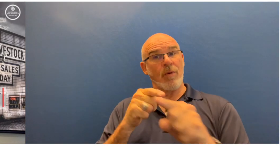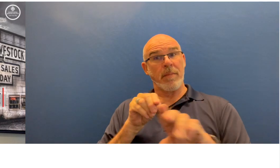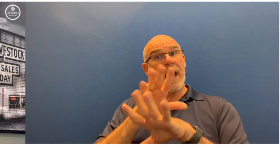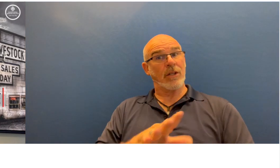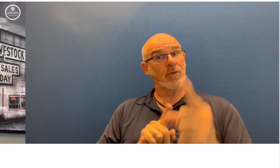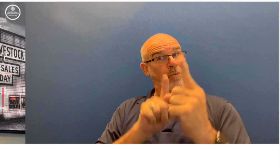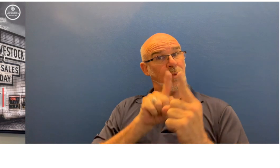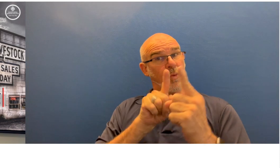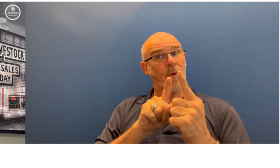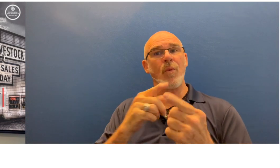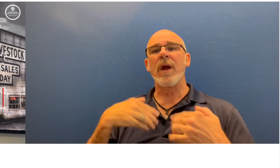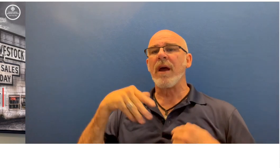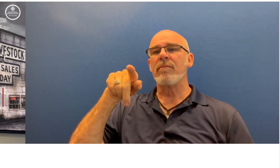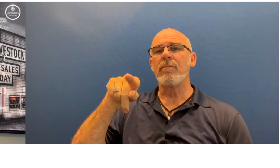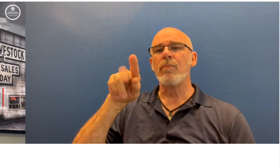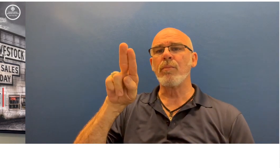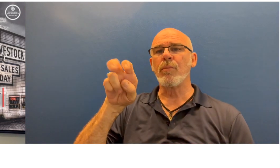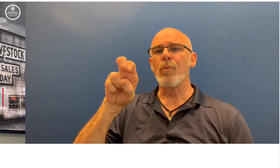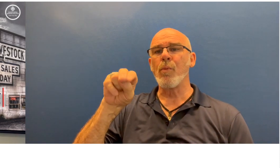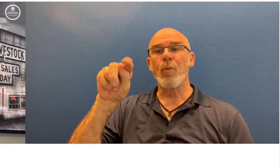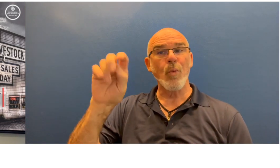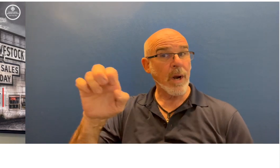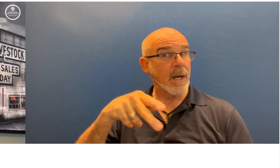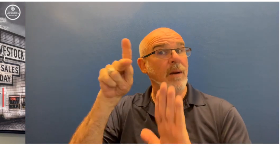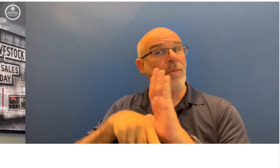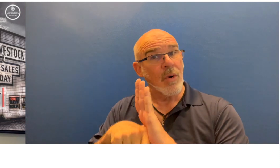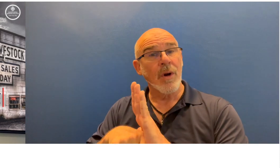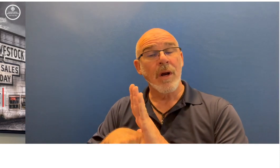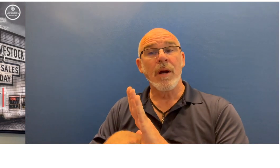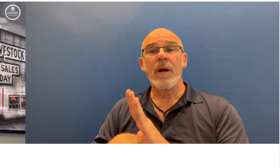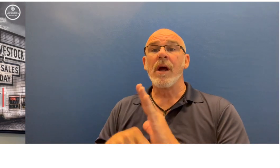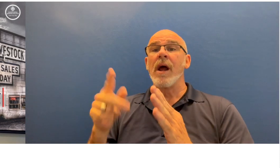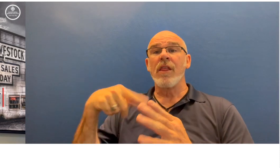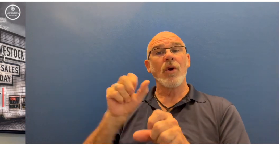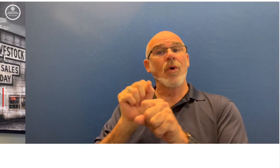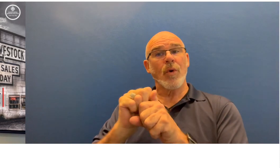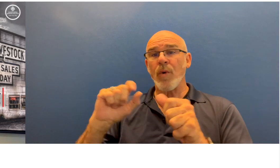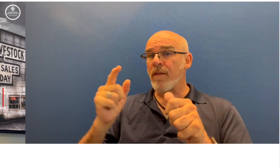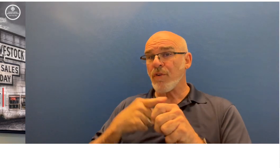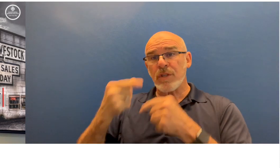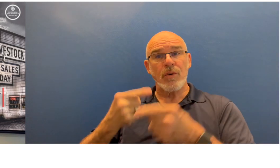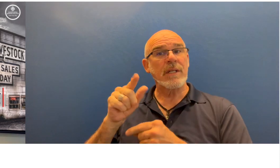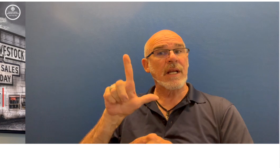We have the Puente program, which is also working with first generation Latine students.